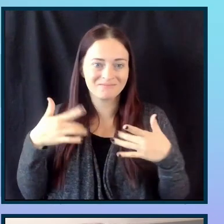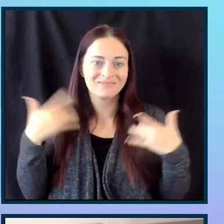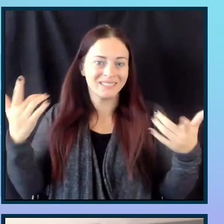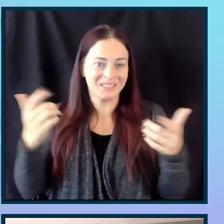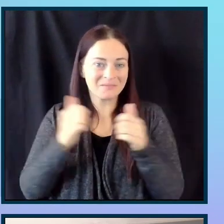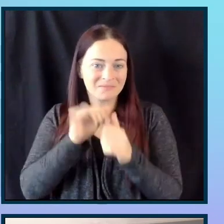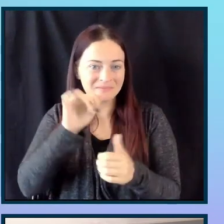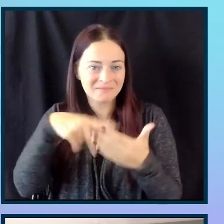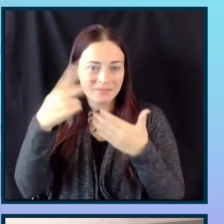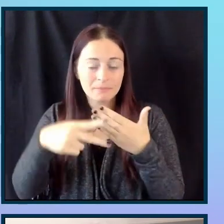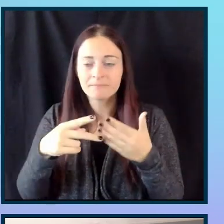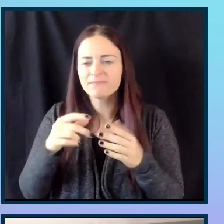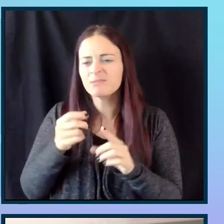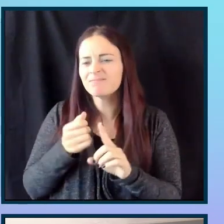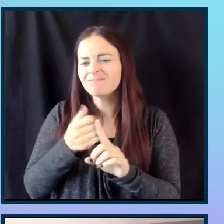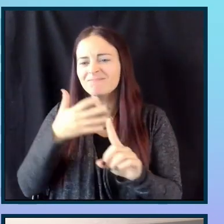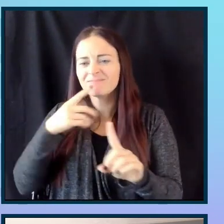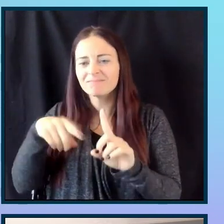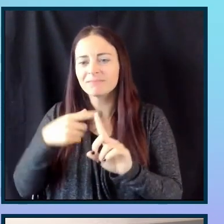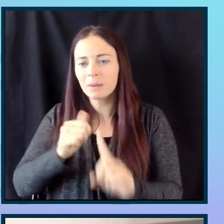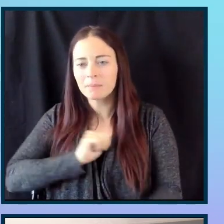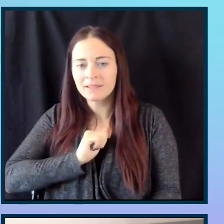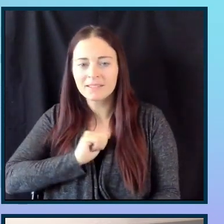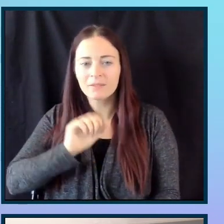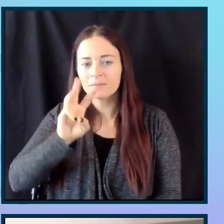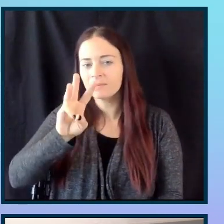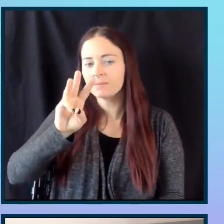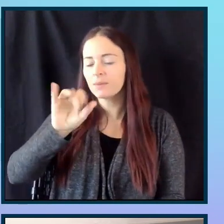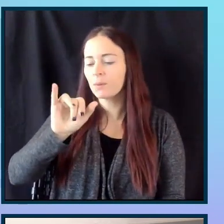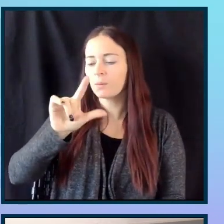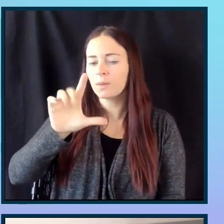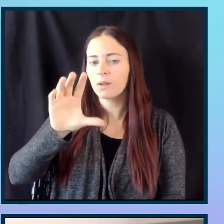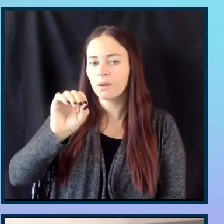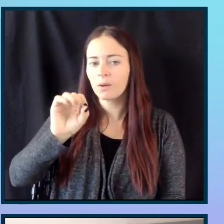Real quick about myself, my name is Wilco Fiers. I work for Deque Europe.